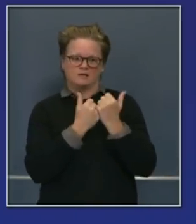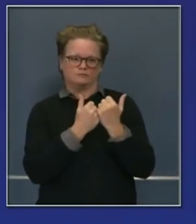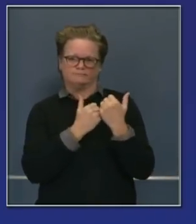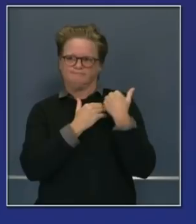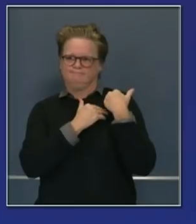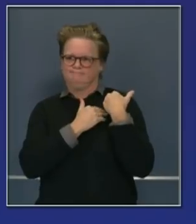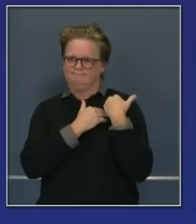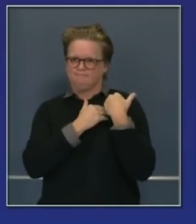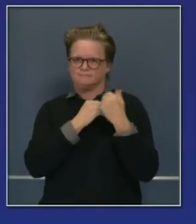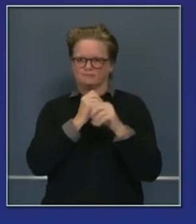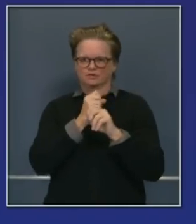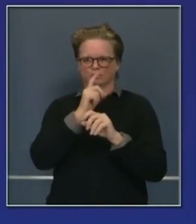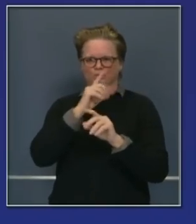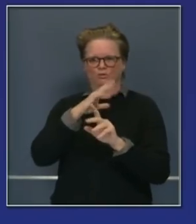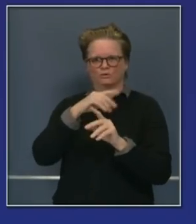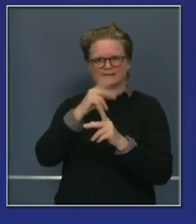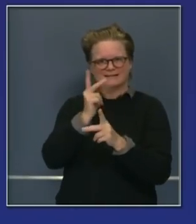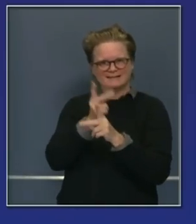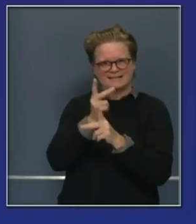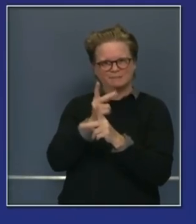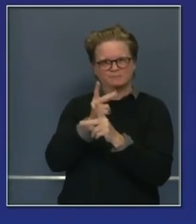HERE IN THE STATE OF CALIFORNIA.